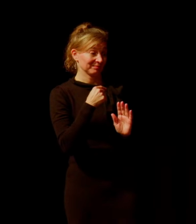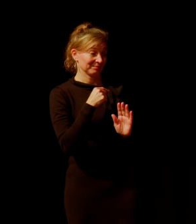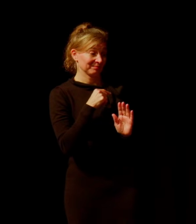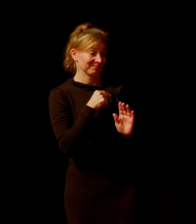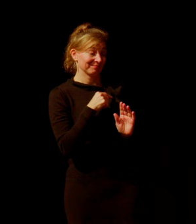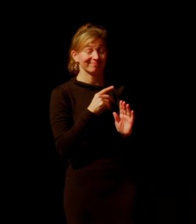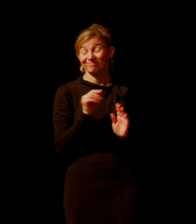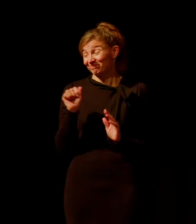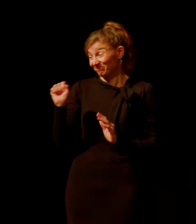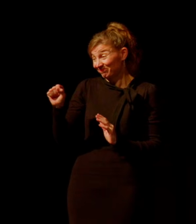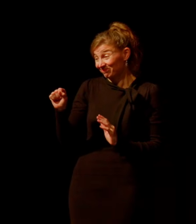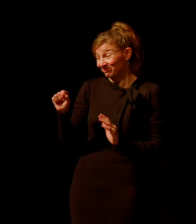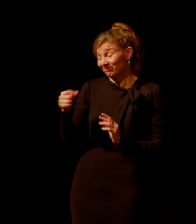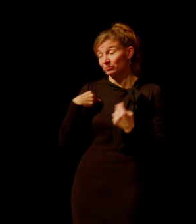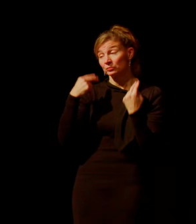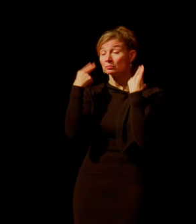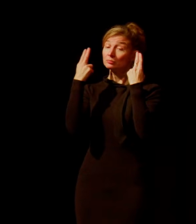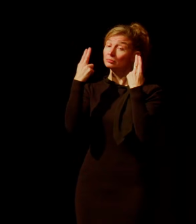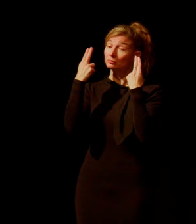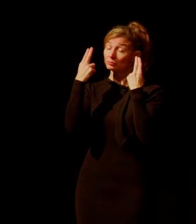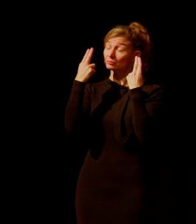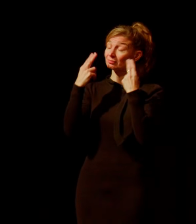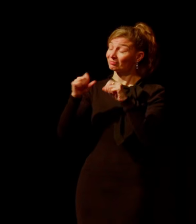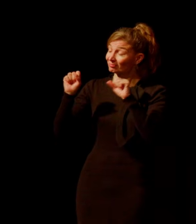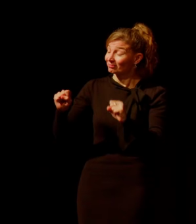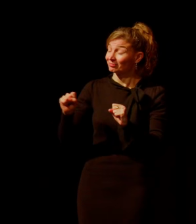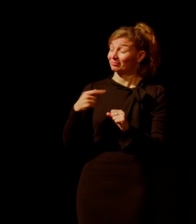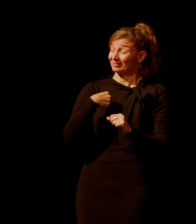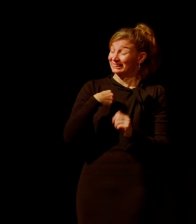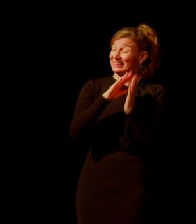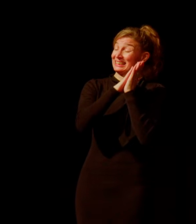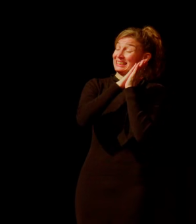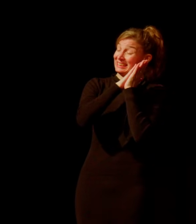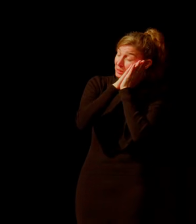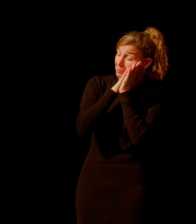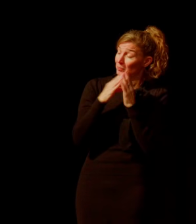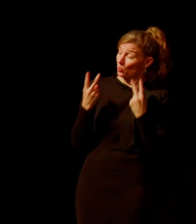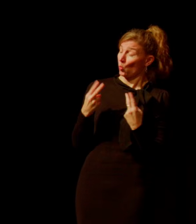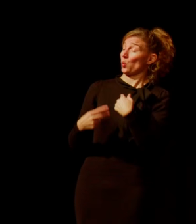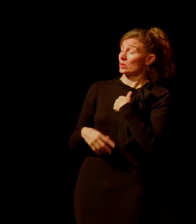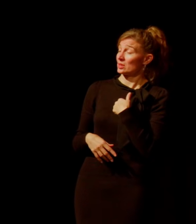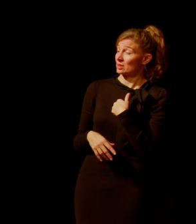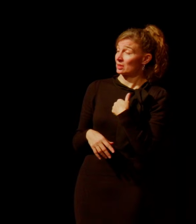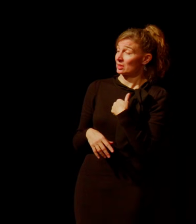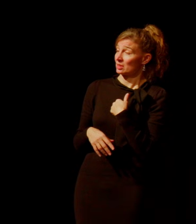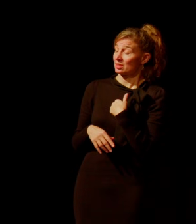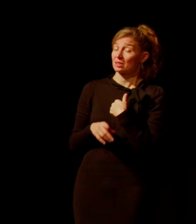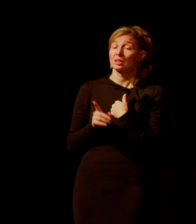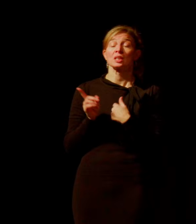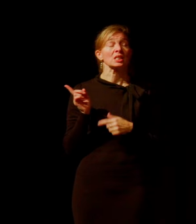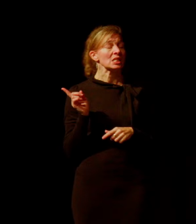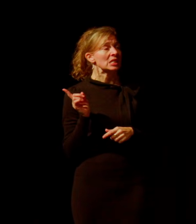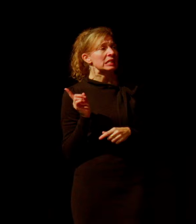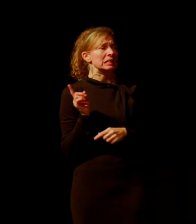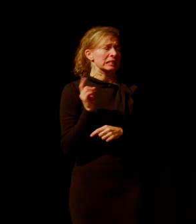“Yes, Moritz, I need this. My sleep matters.” Eventually, he agreed.